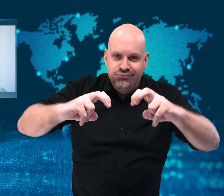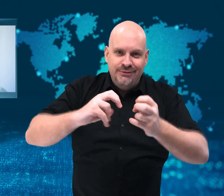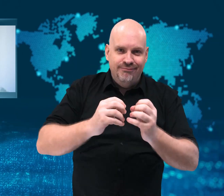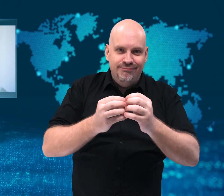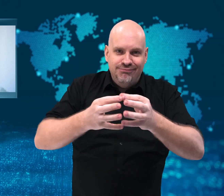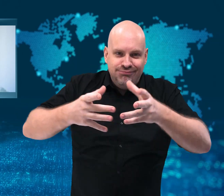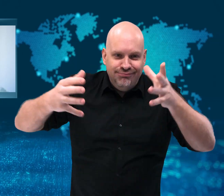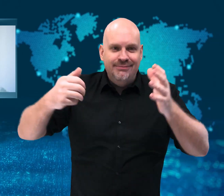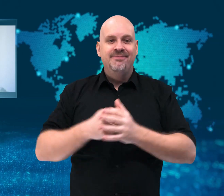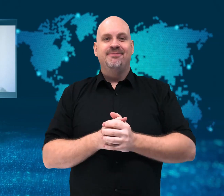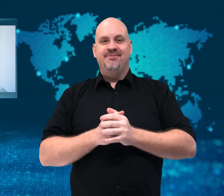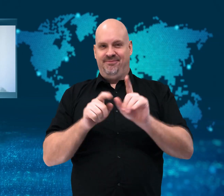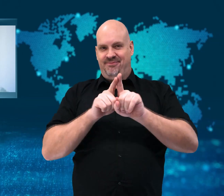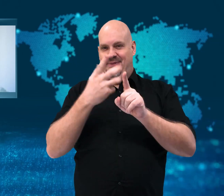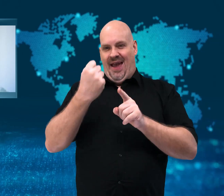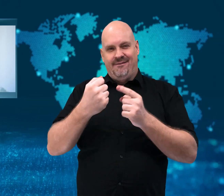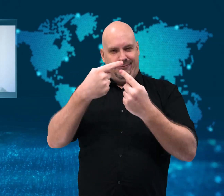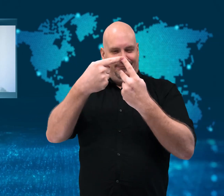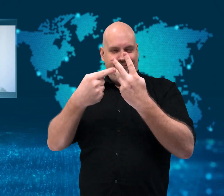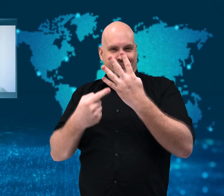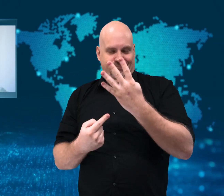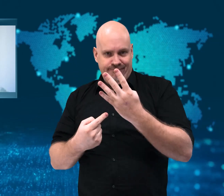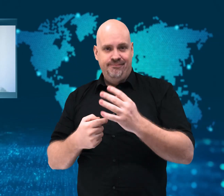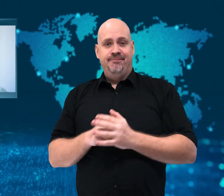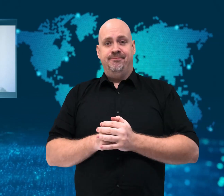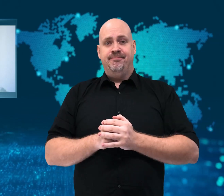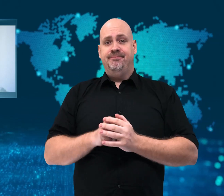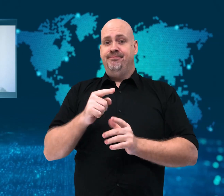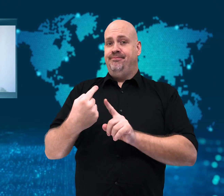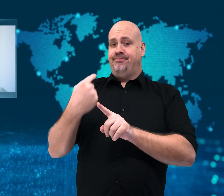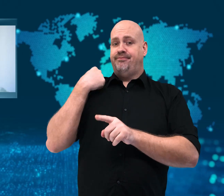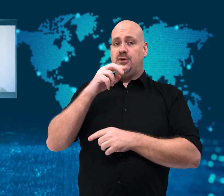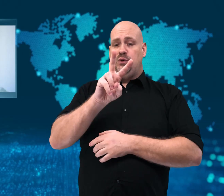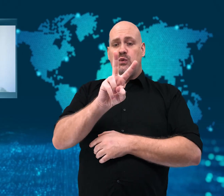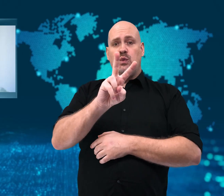the COVID-19 pandemic.